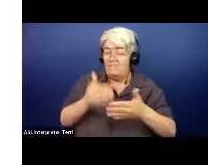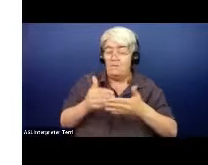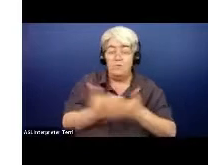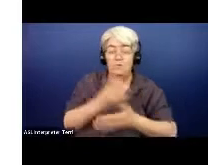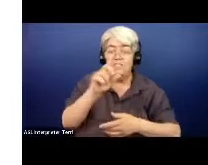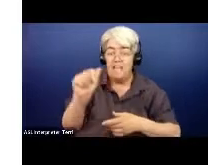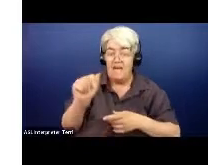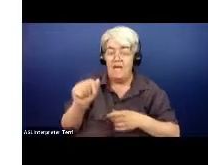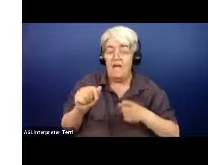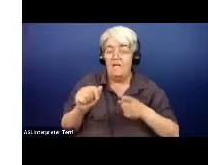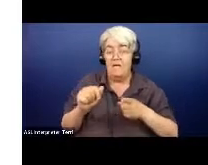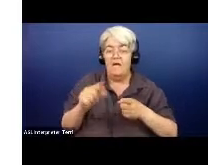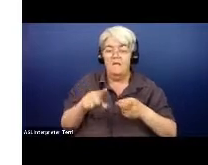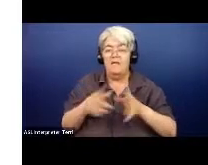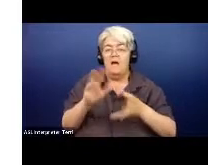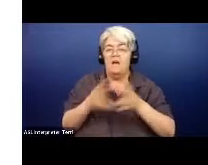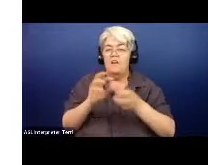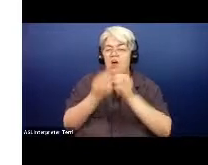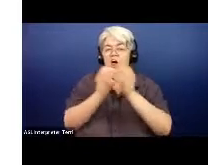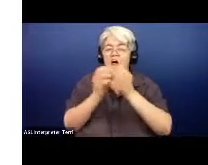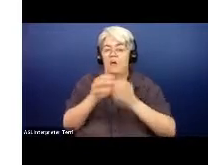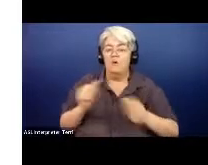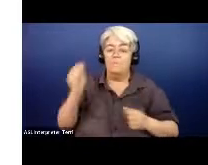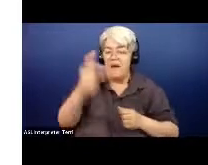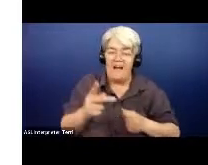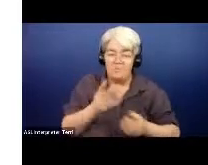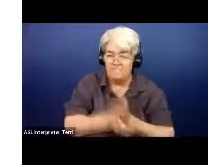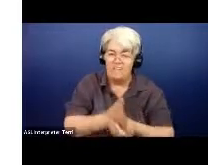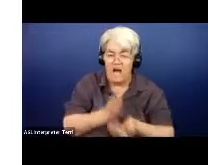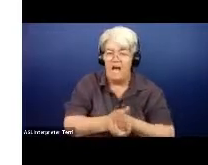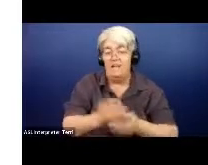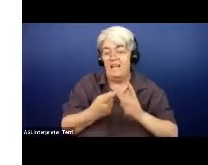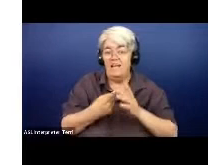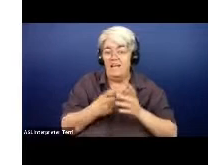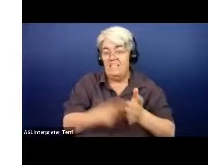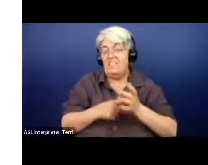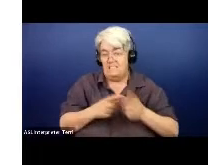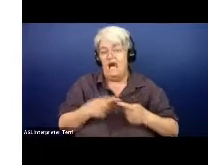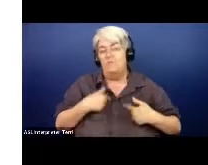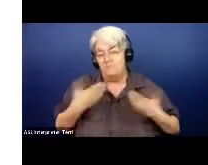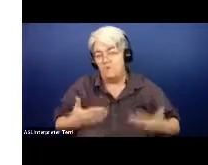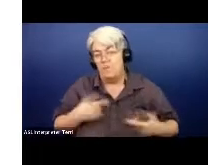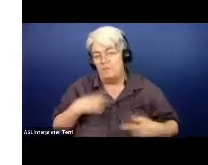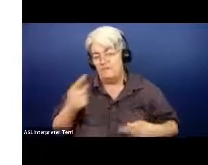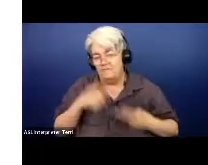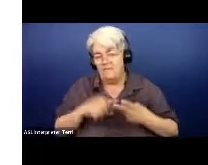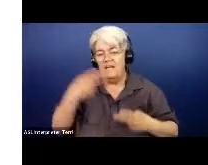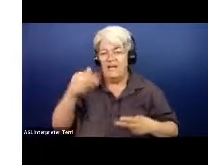DA they got surlily in going back to the file and insisting that I was guilty. They have